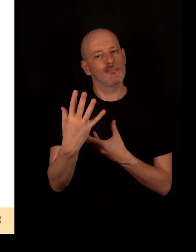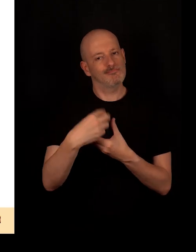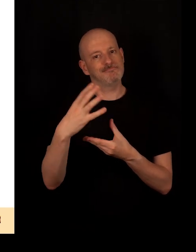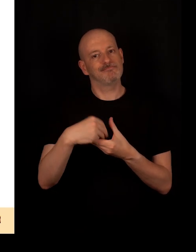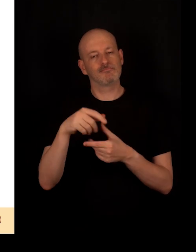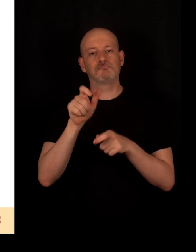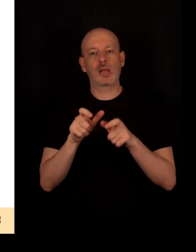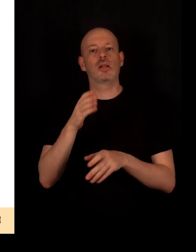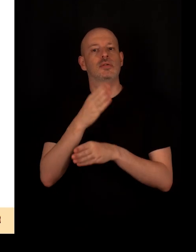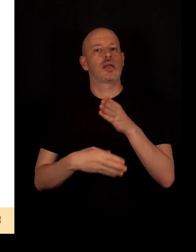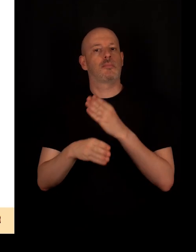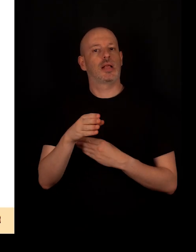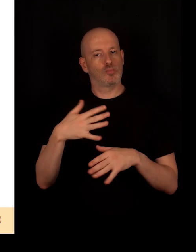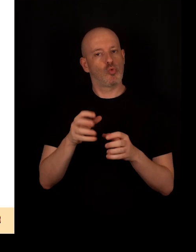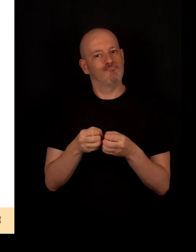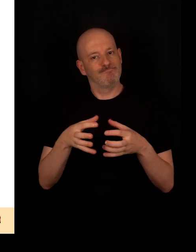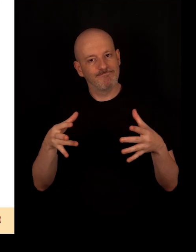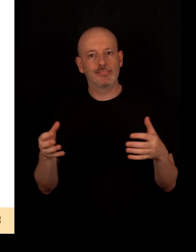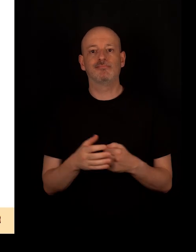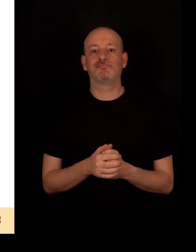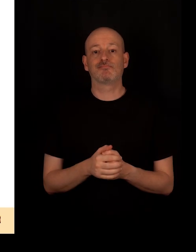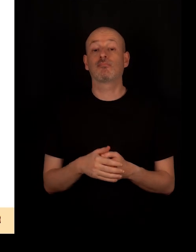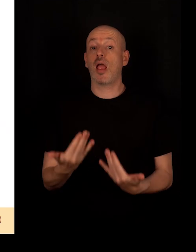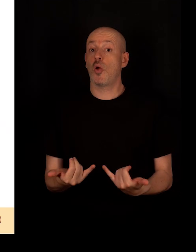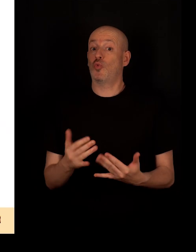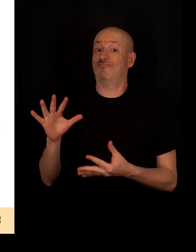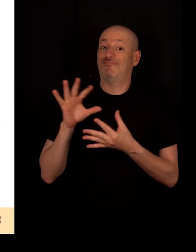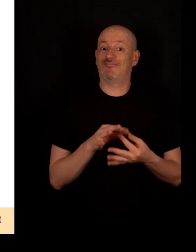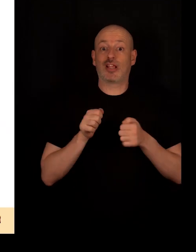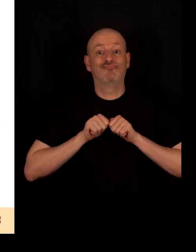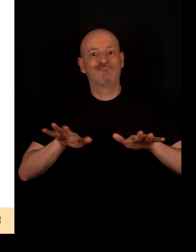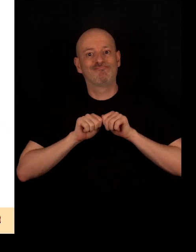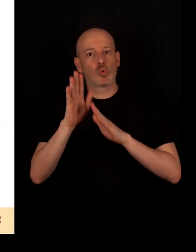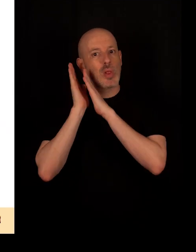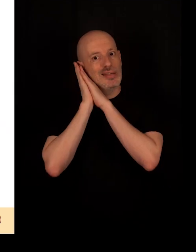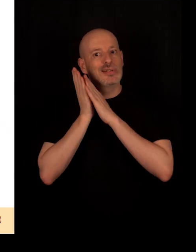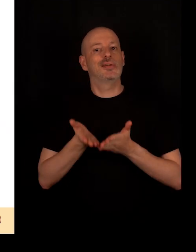to include people with disabilities. Now when it comes to disseminating your residency.